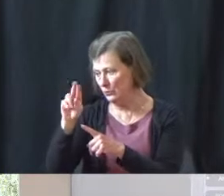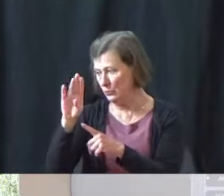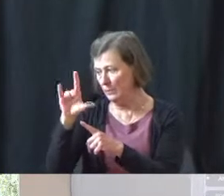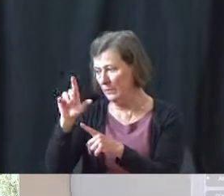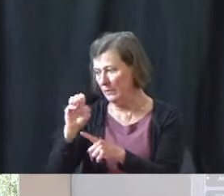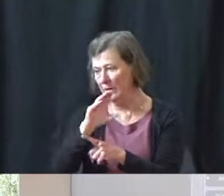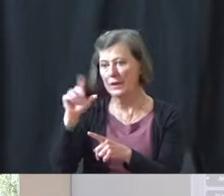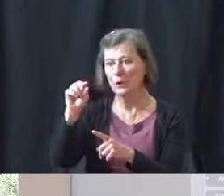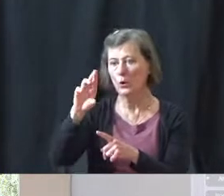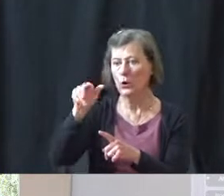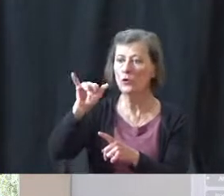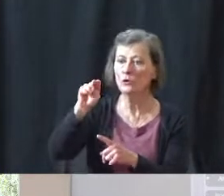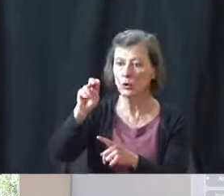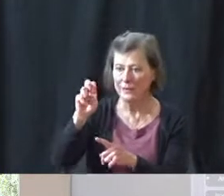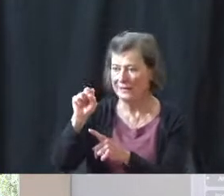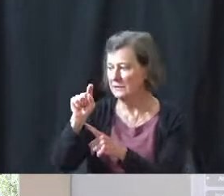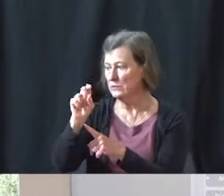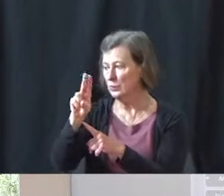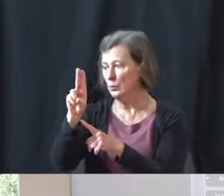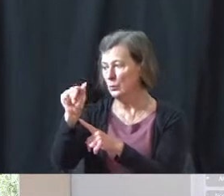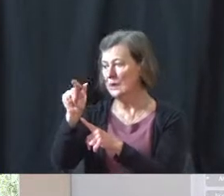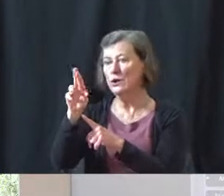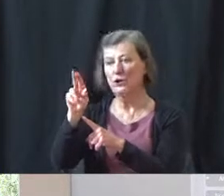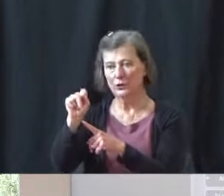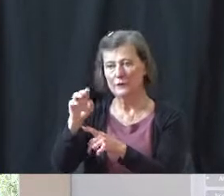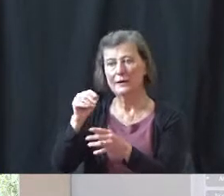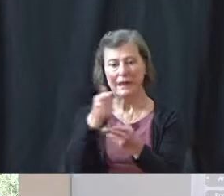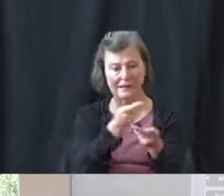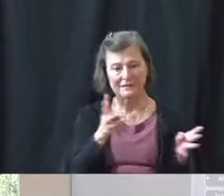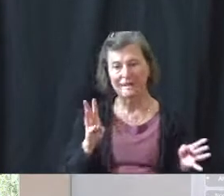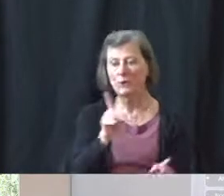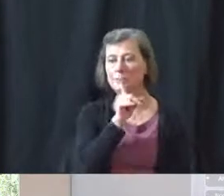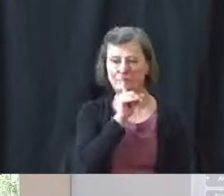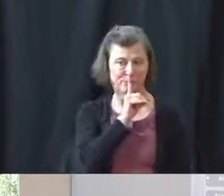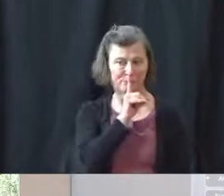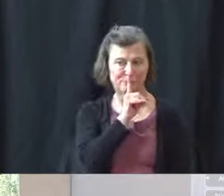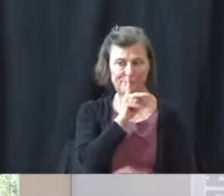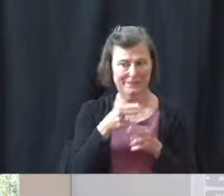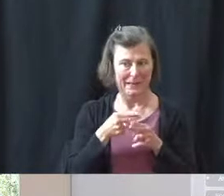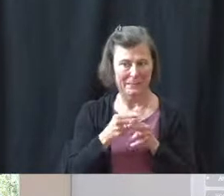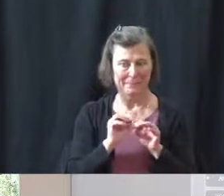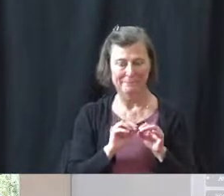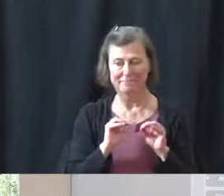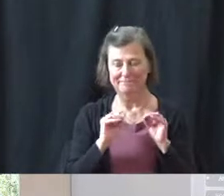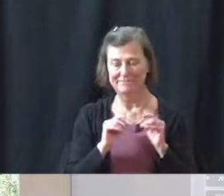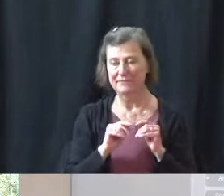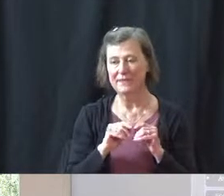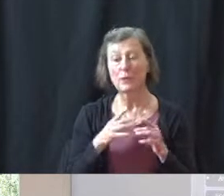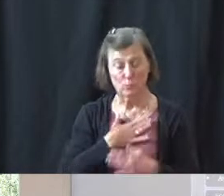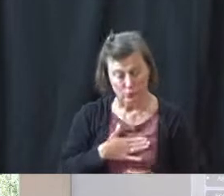And, there are several anonymous ones. We appreciate them too.